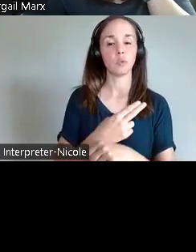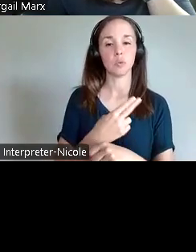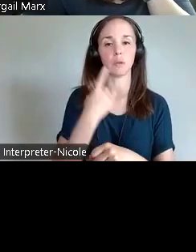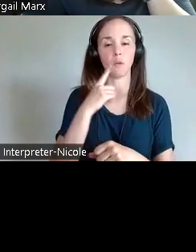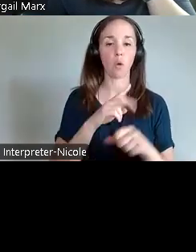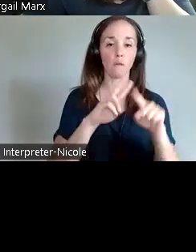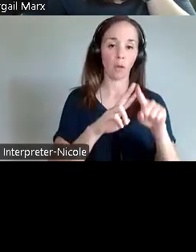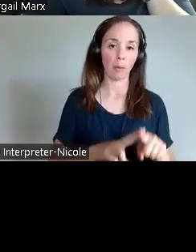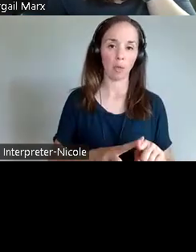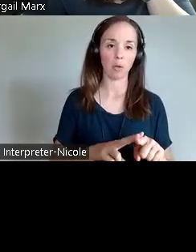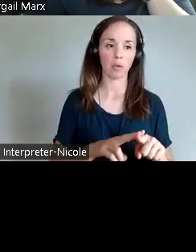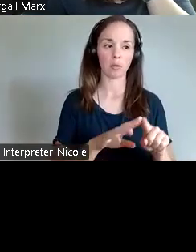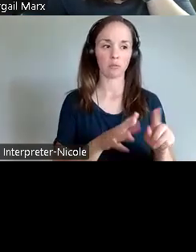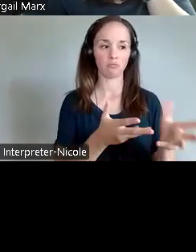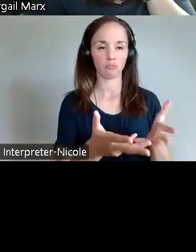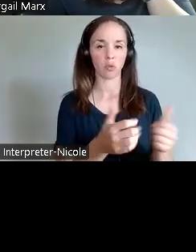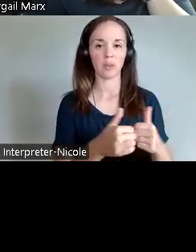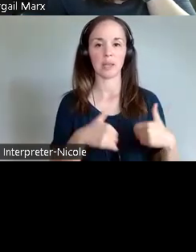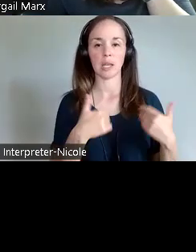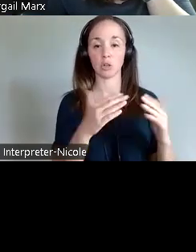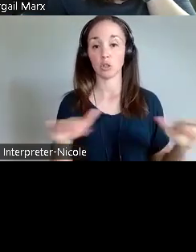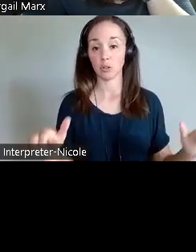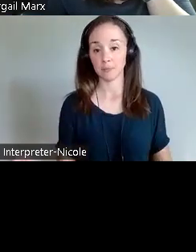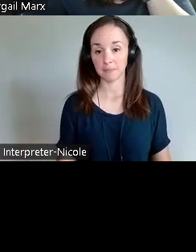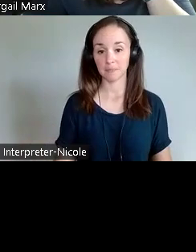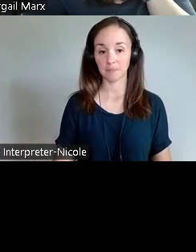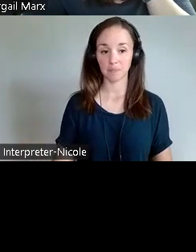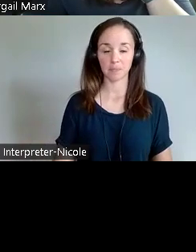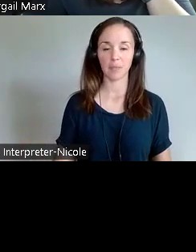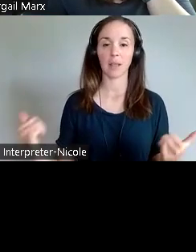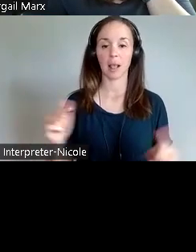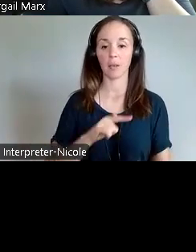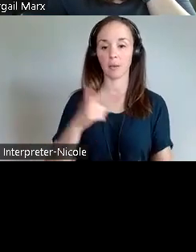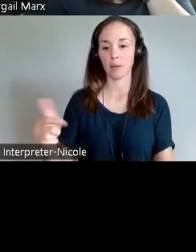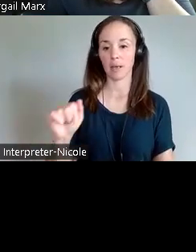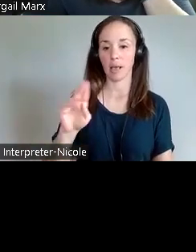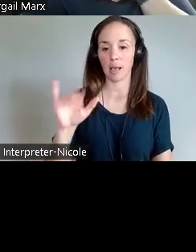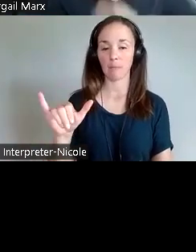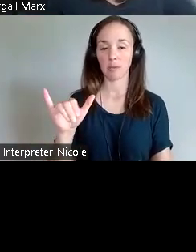young children that we might want to consider. So Abby is going to talk a little bit more about